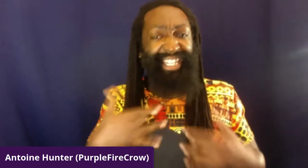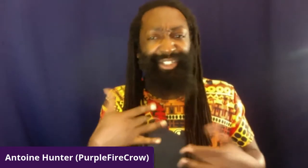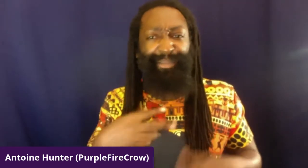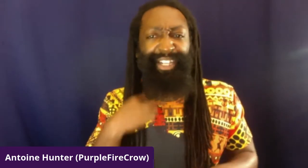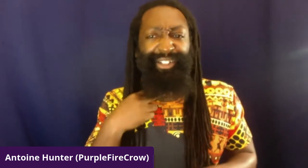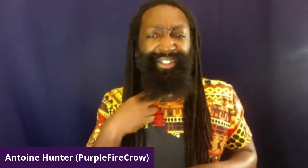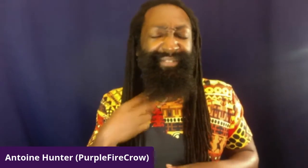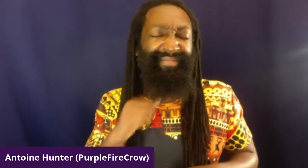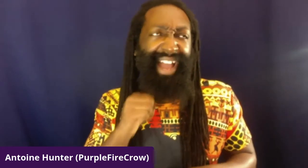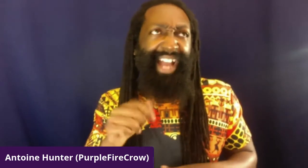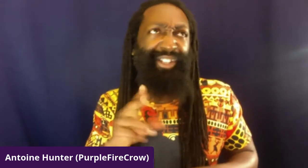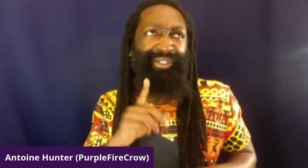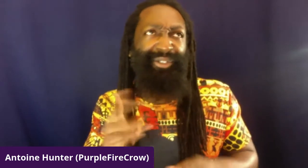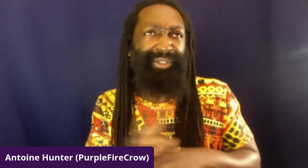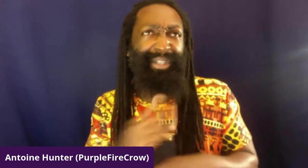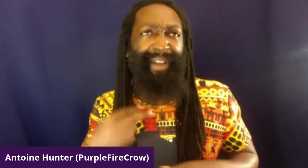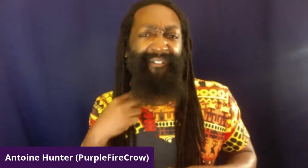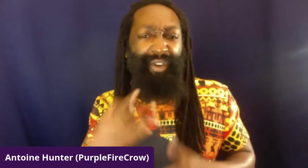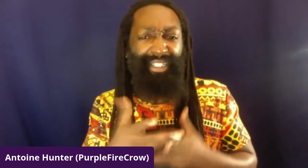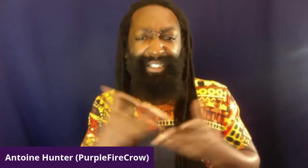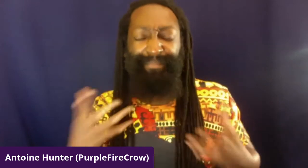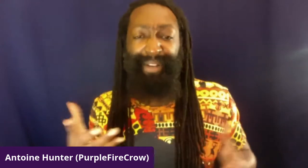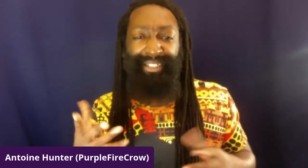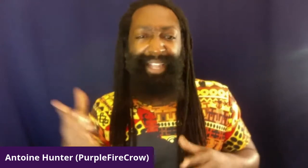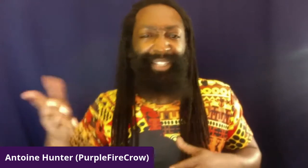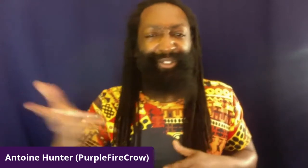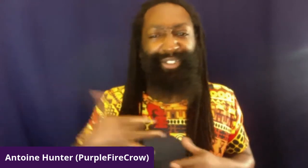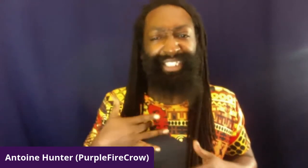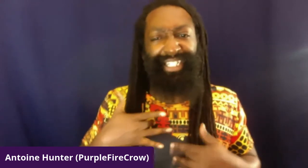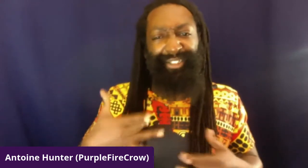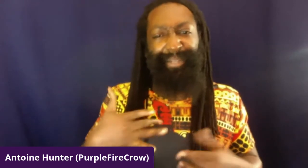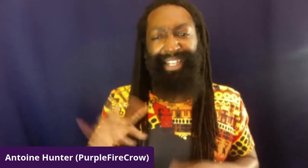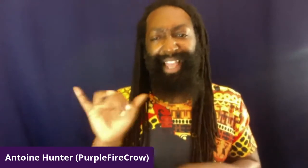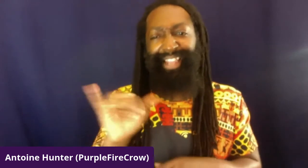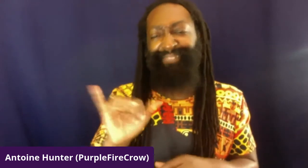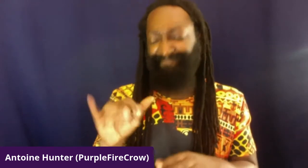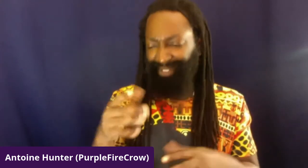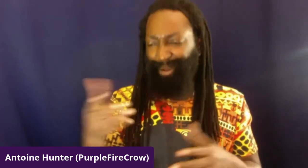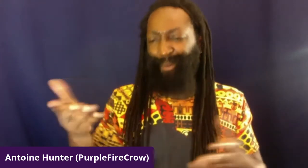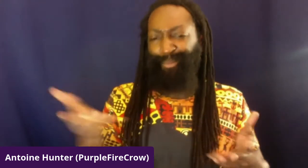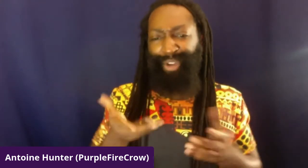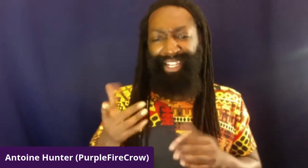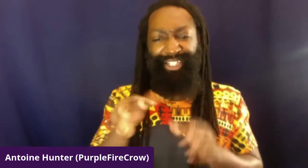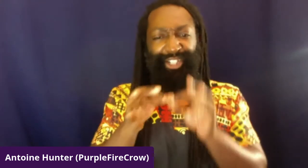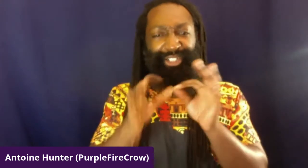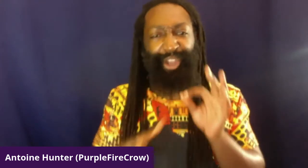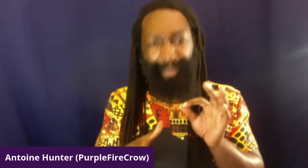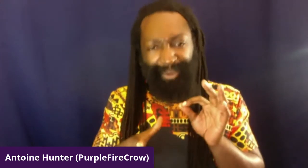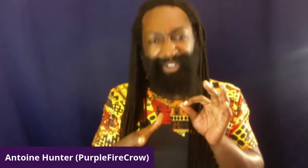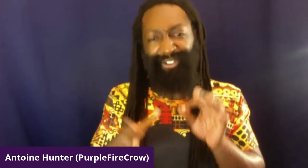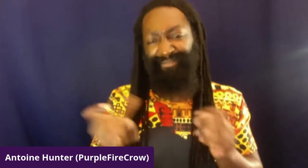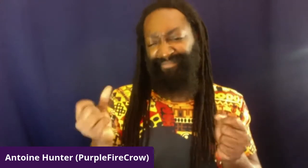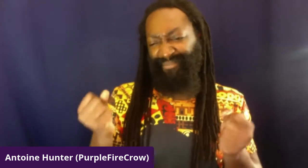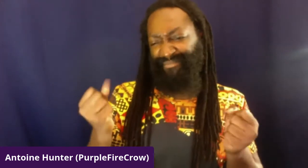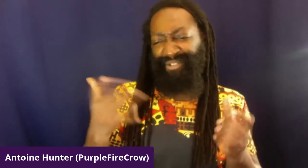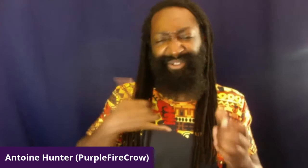I tend to be not using my voice as much. I intend to be like find an interpreter.